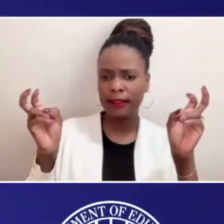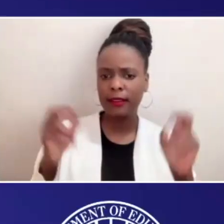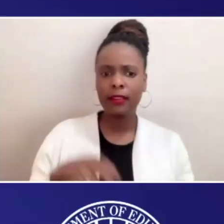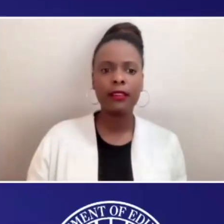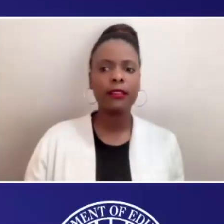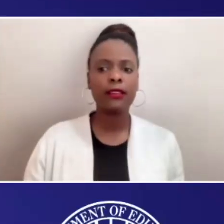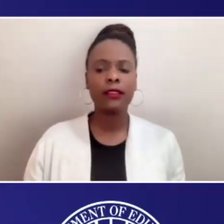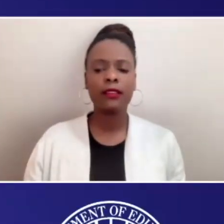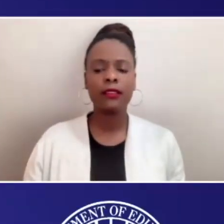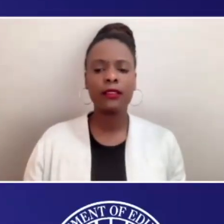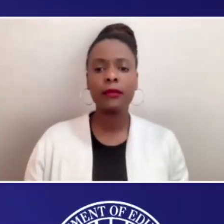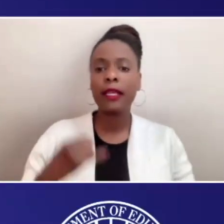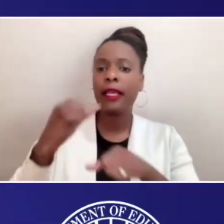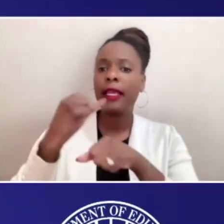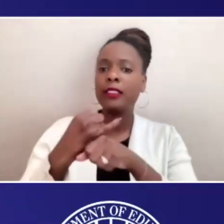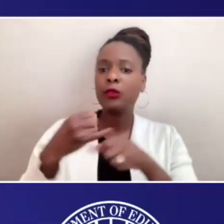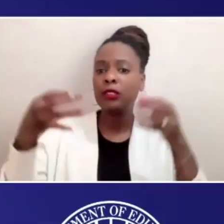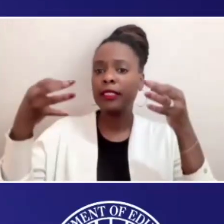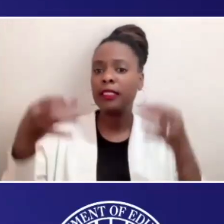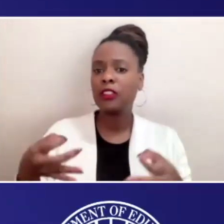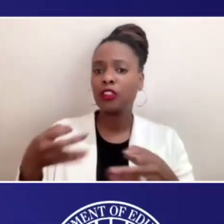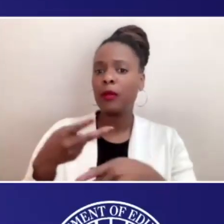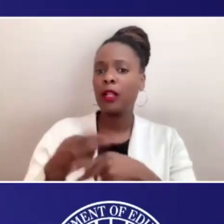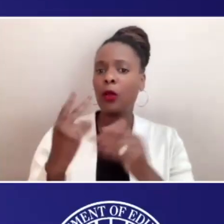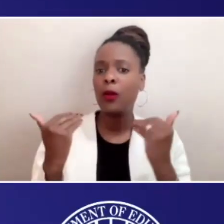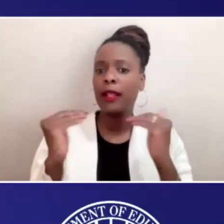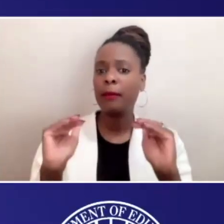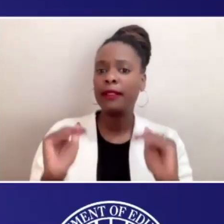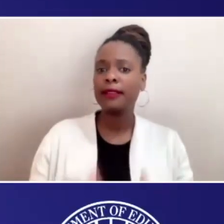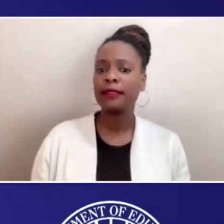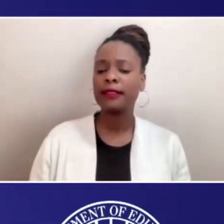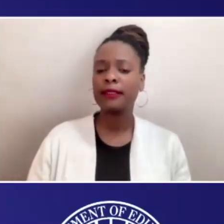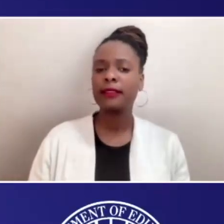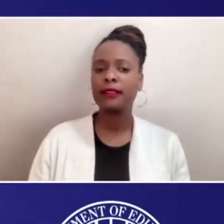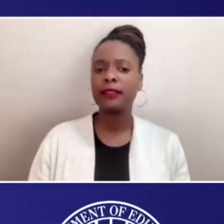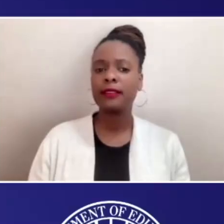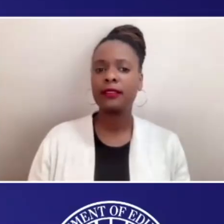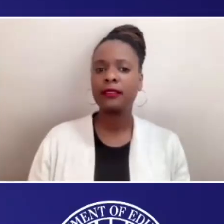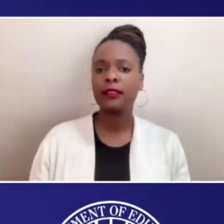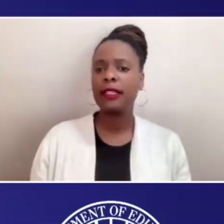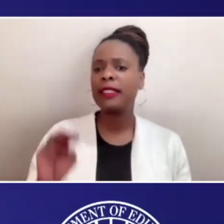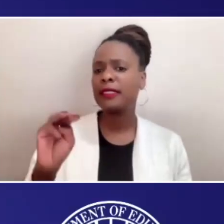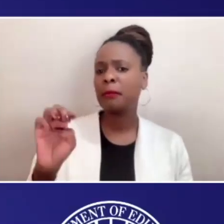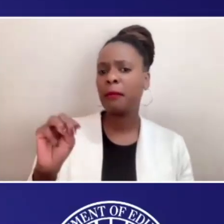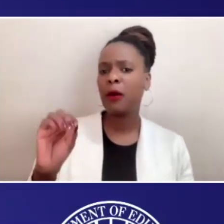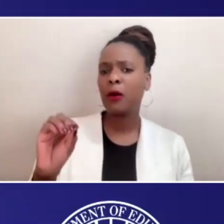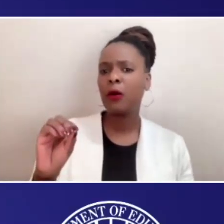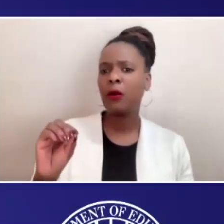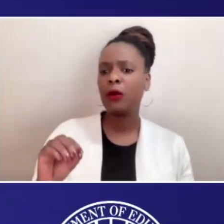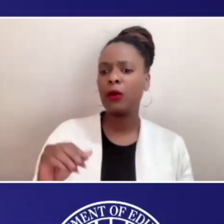It has to do with institutionally determined loan limits. And it has memorandum. So it has some context and then some suggested regulatory